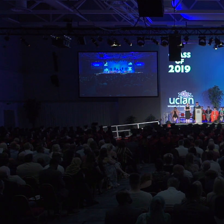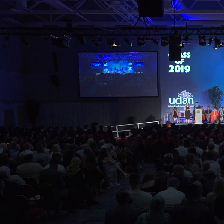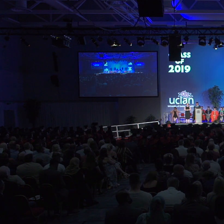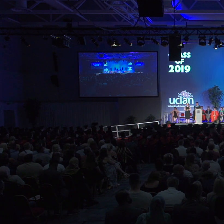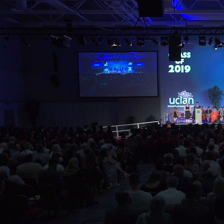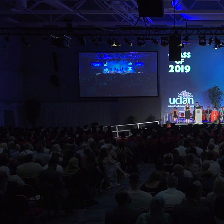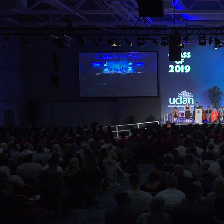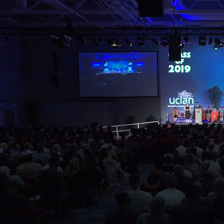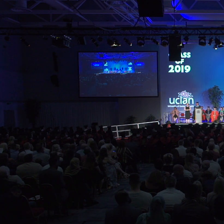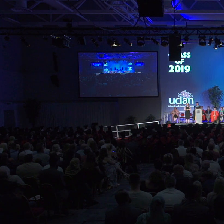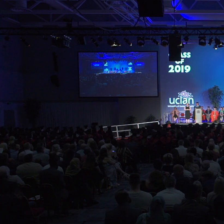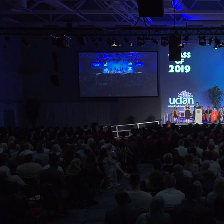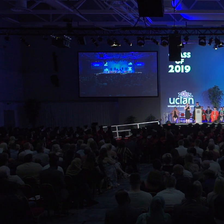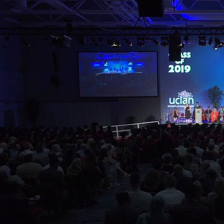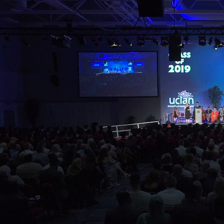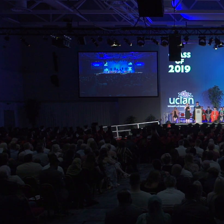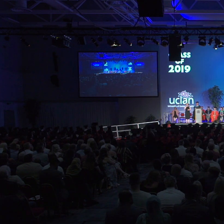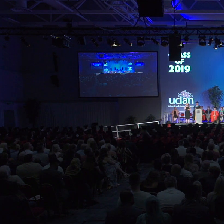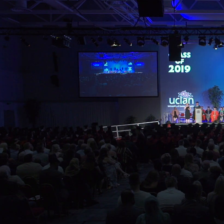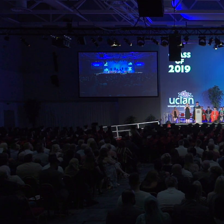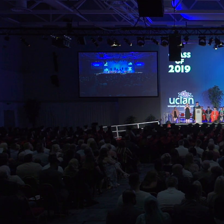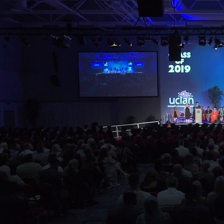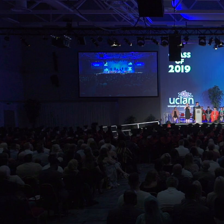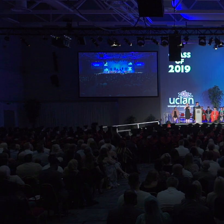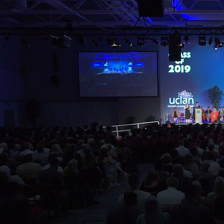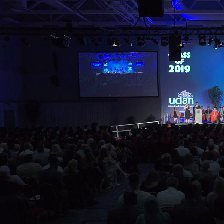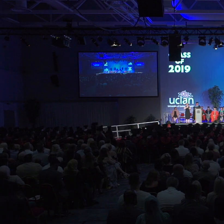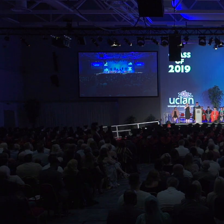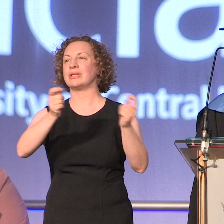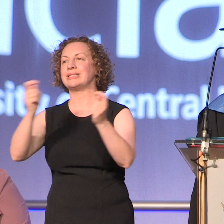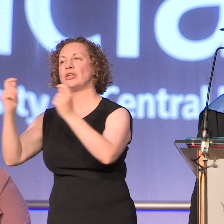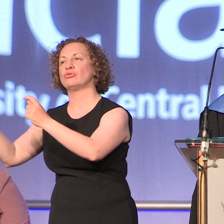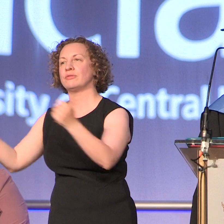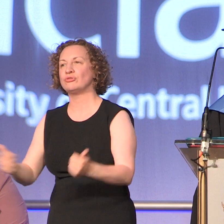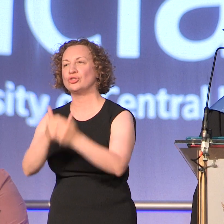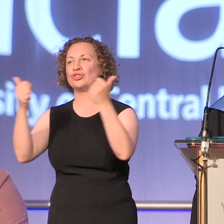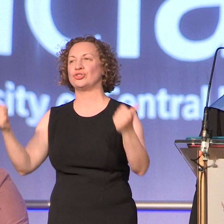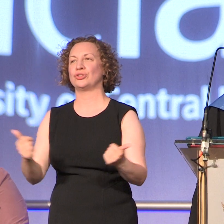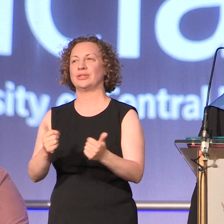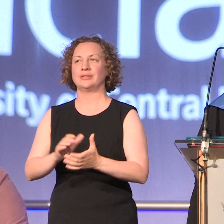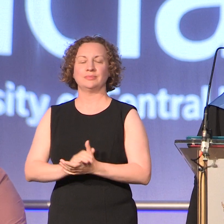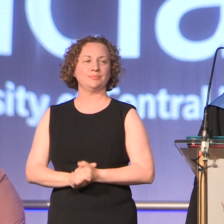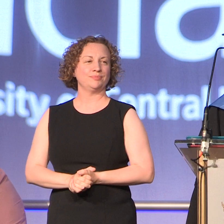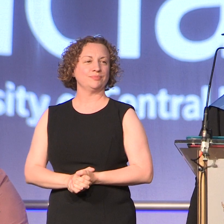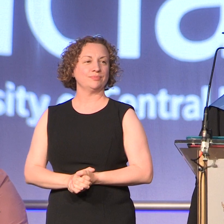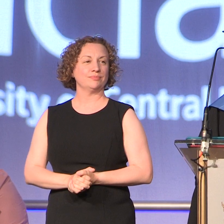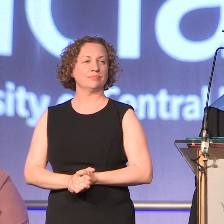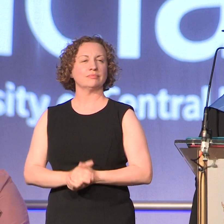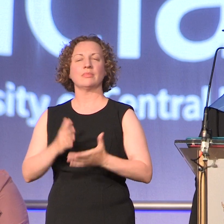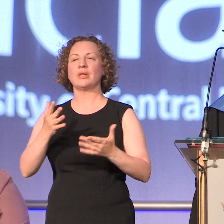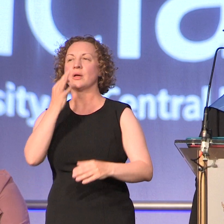Deputy Vice-Chancellor the presentations are completed I now call upon Sophie